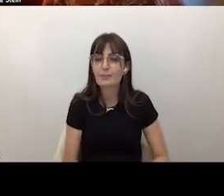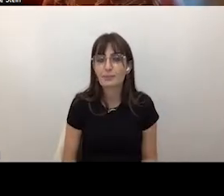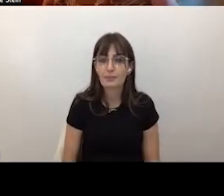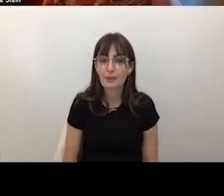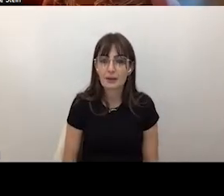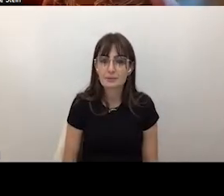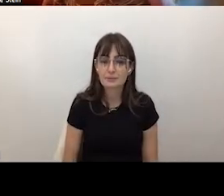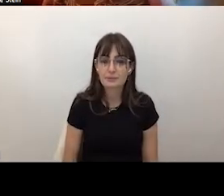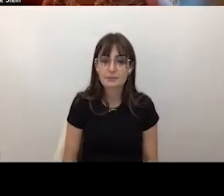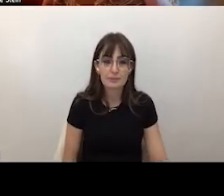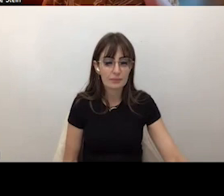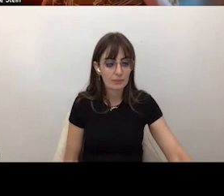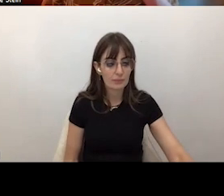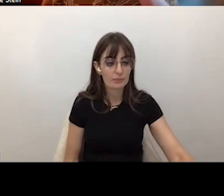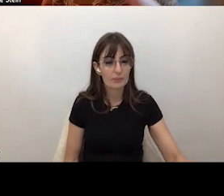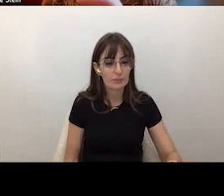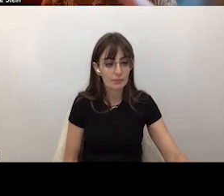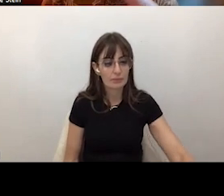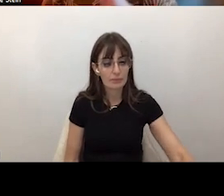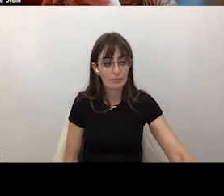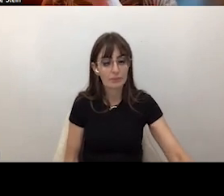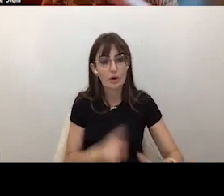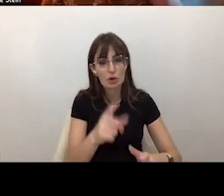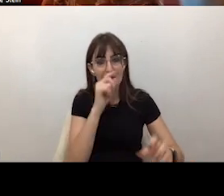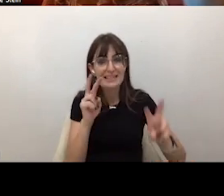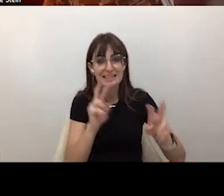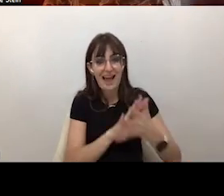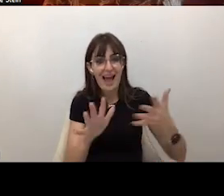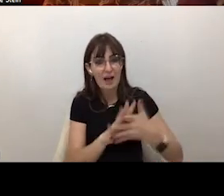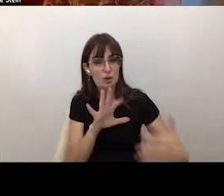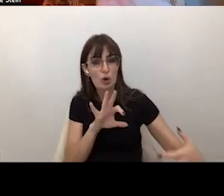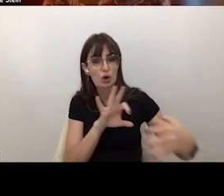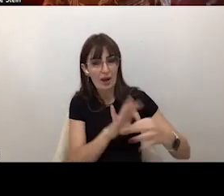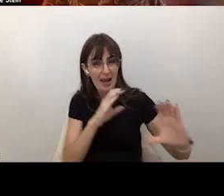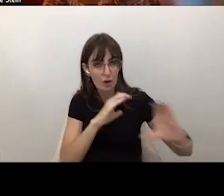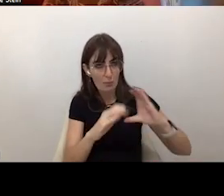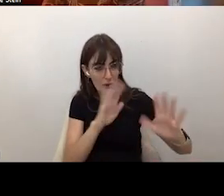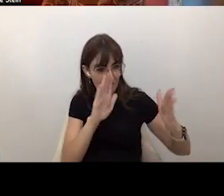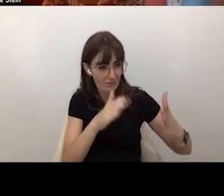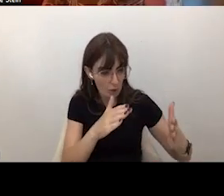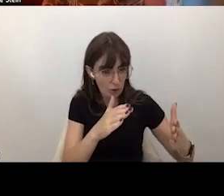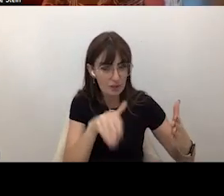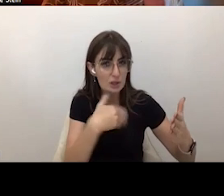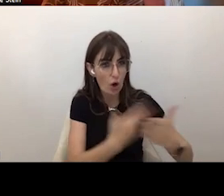you. You can see how we connect the communication focus based on the analysis and the approach.